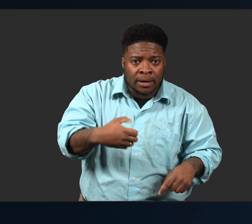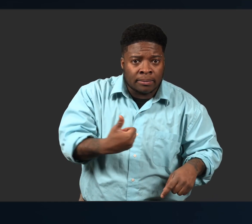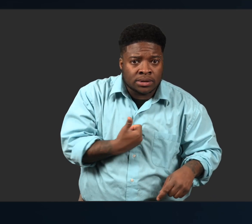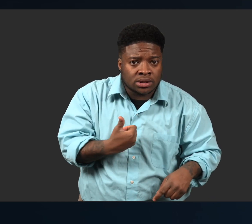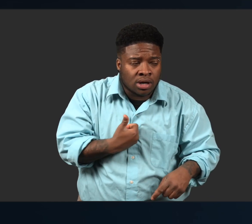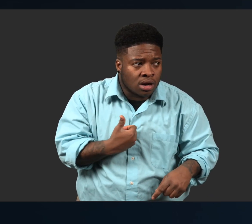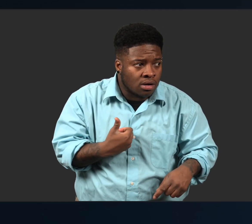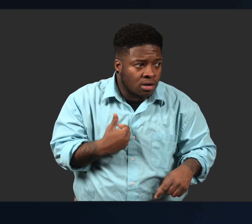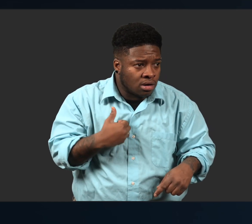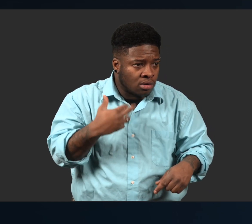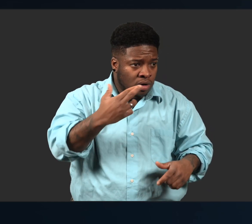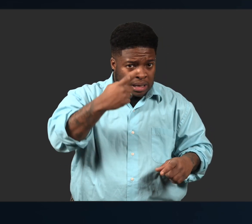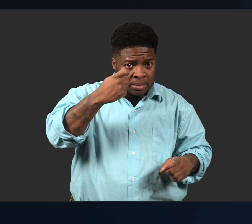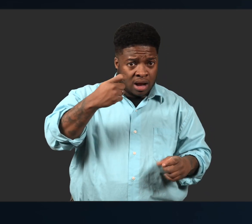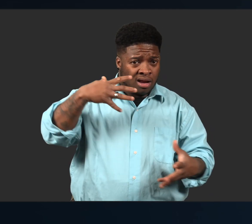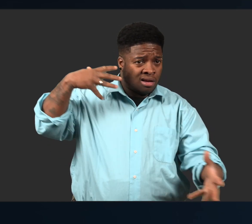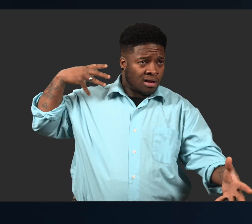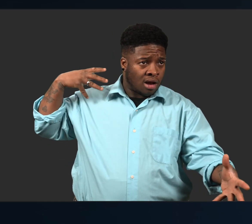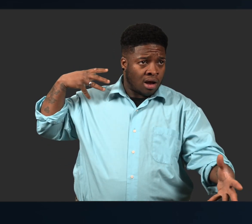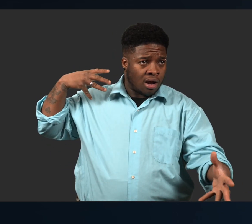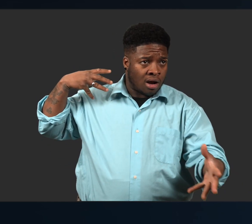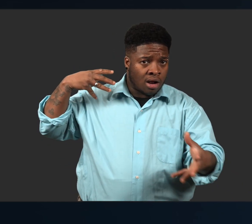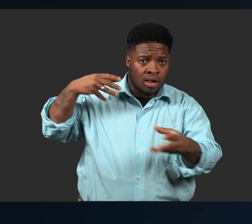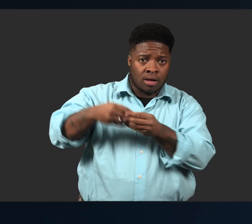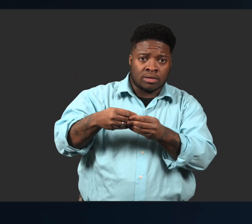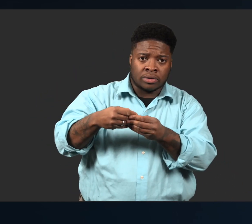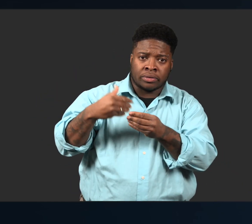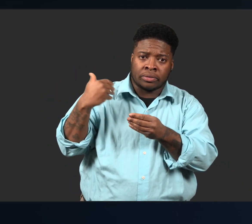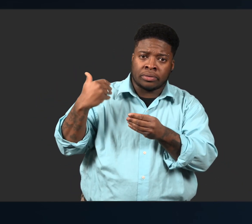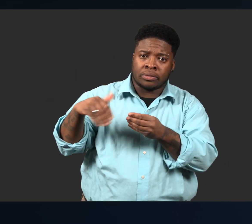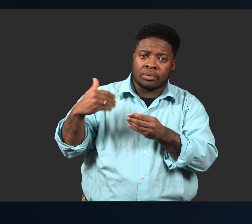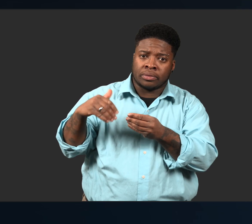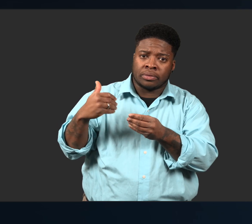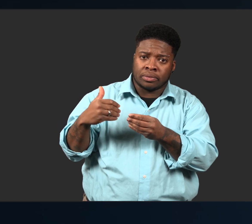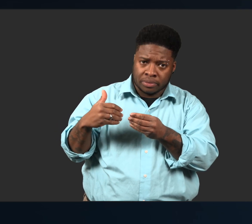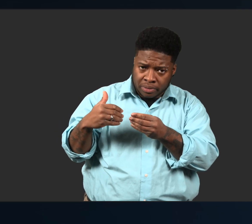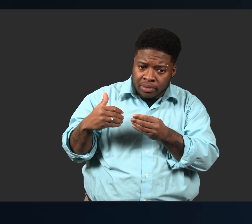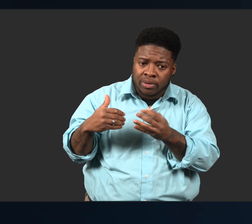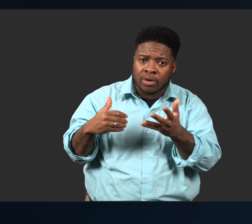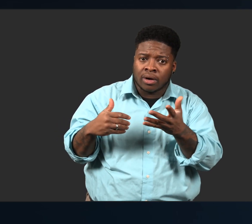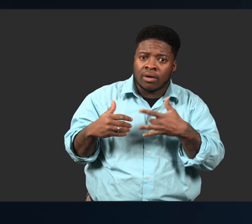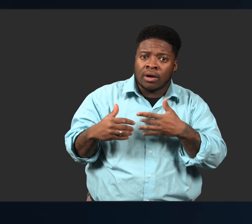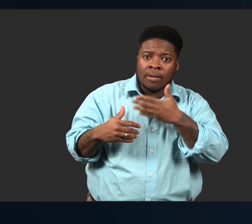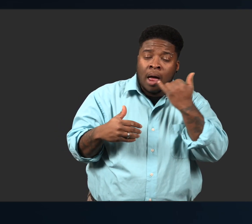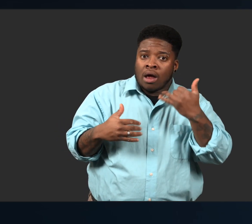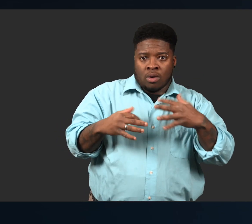and like he can finally be himself. Bob realizes he's been through so much, has come so far,